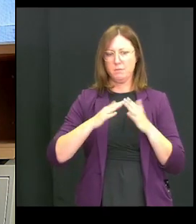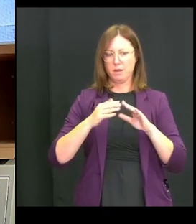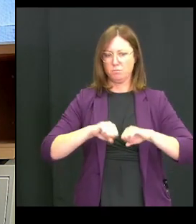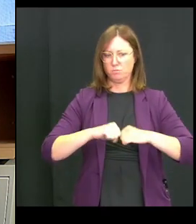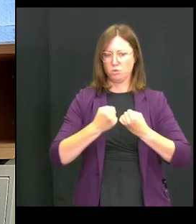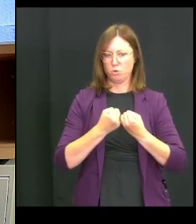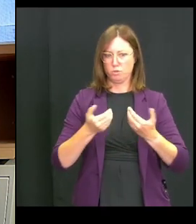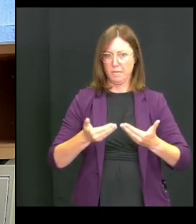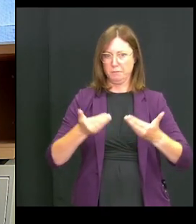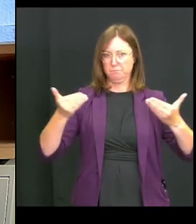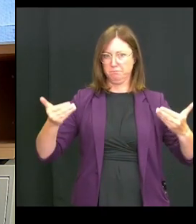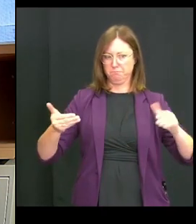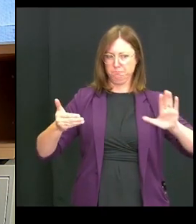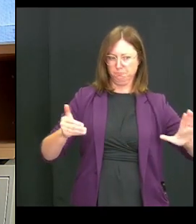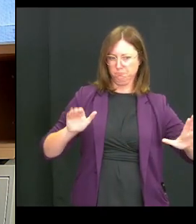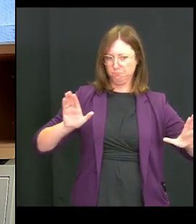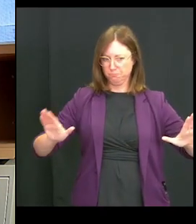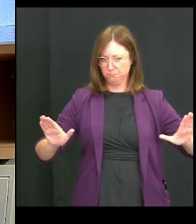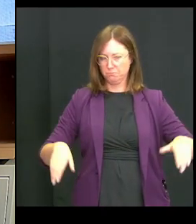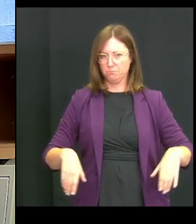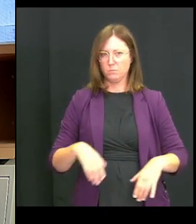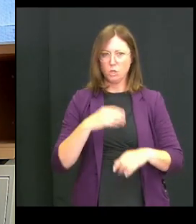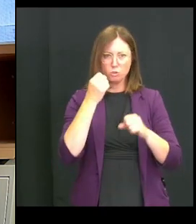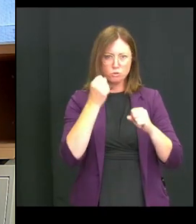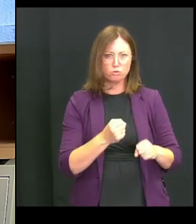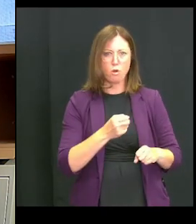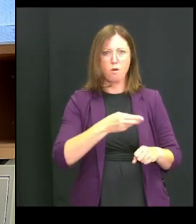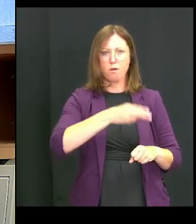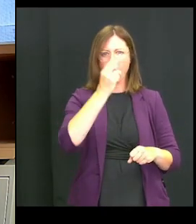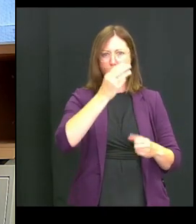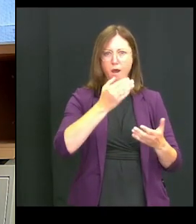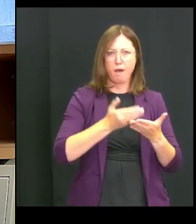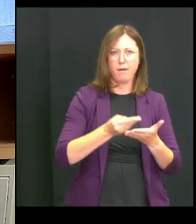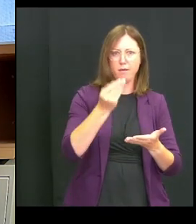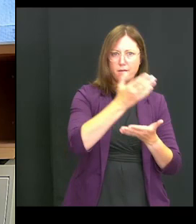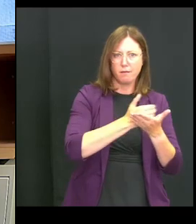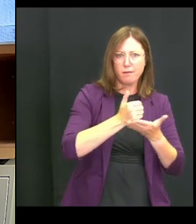Evangelical high income whites clustered in the Republican party;